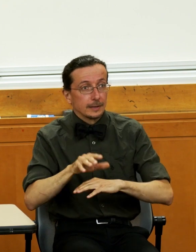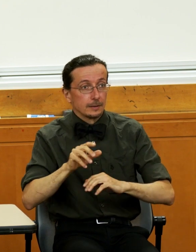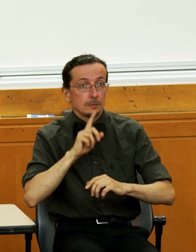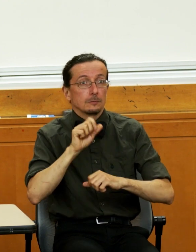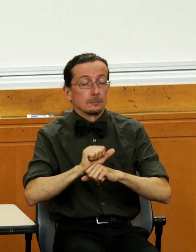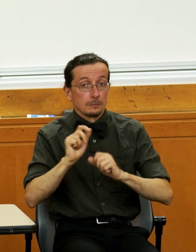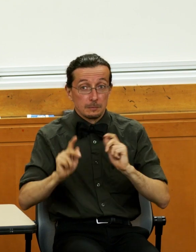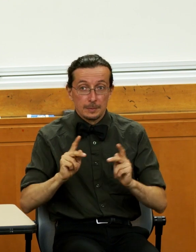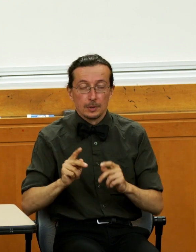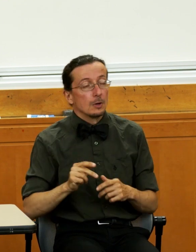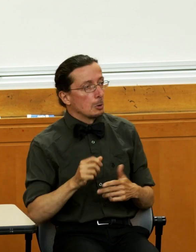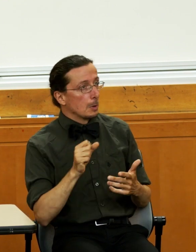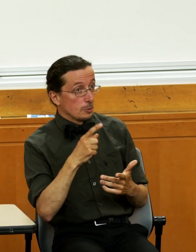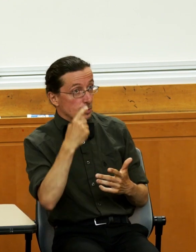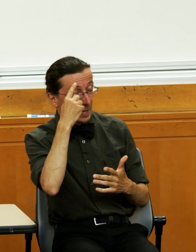Supreme Court or just…? Well, I mean, lower down,